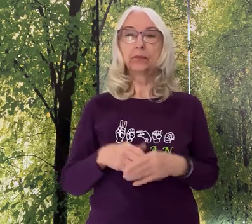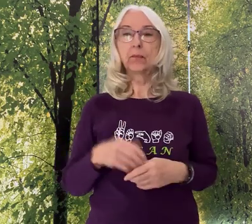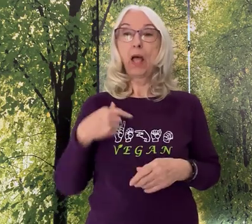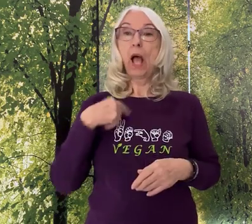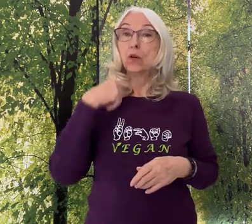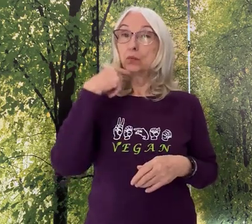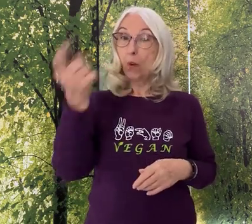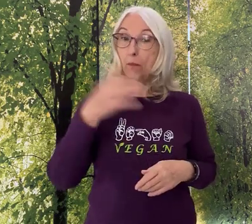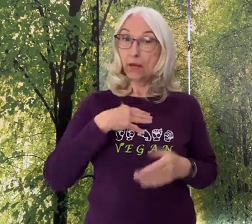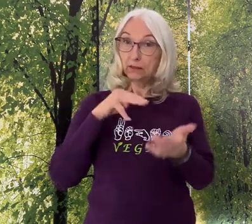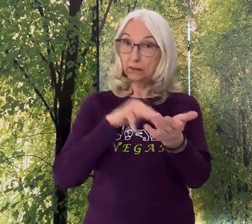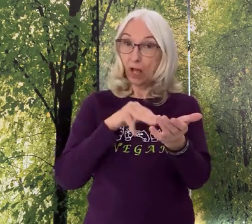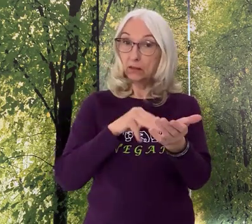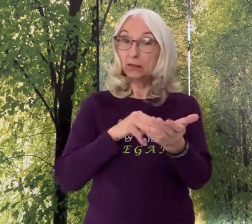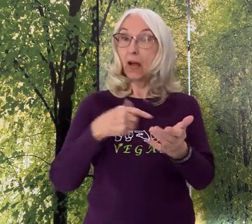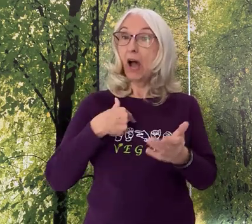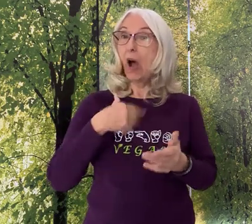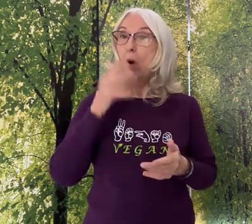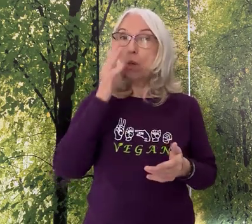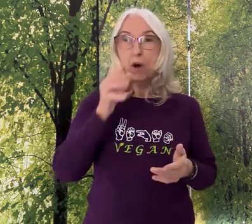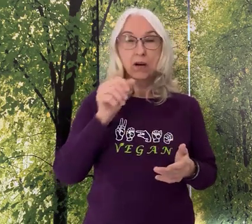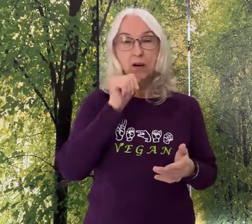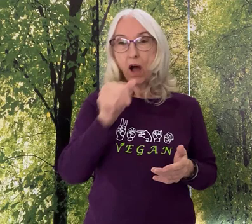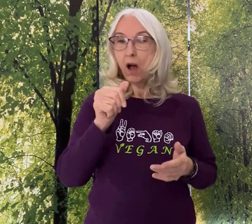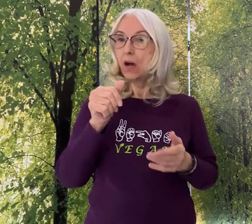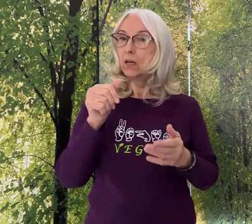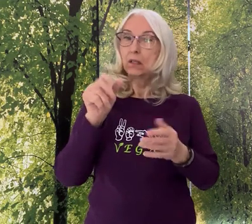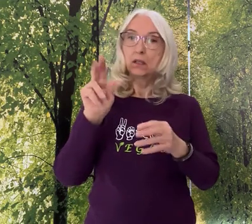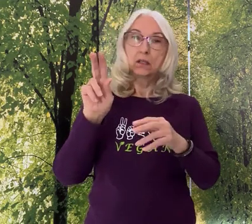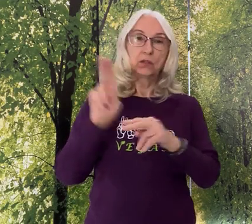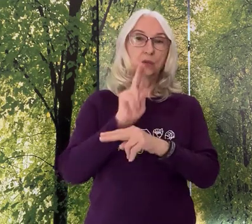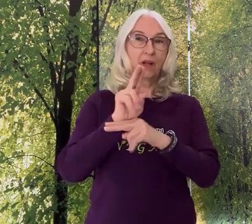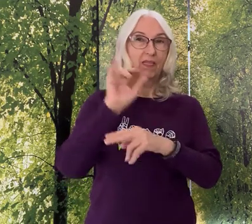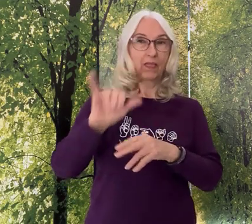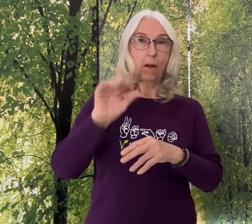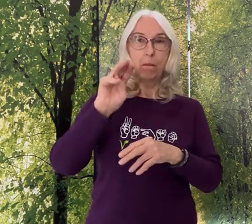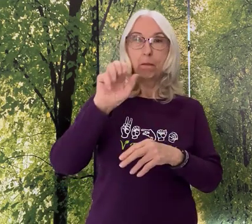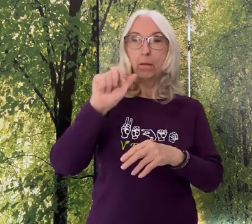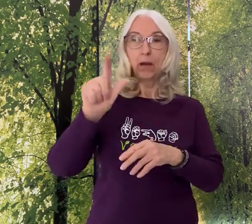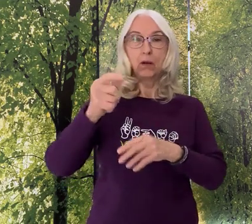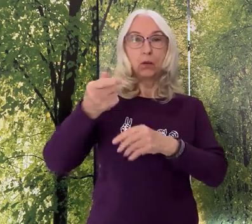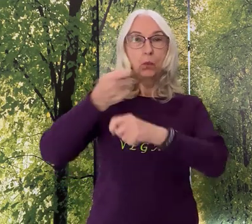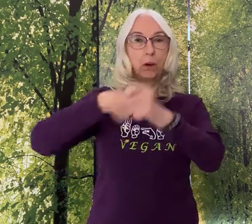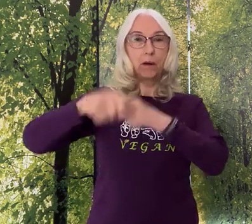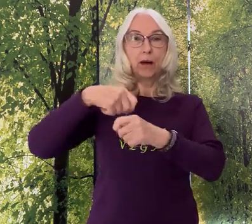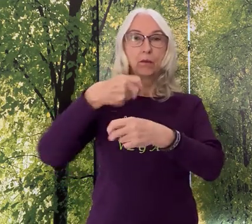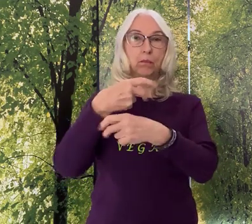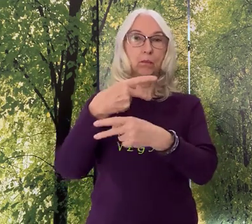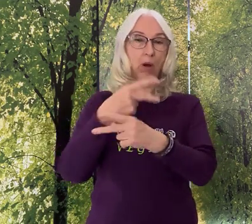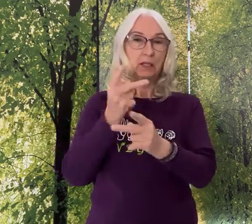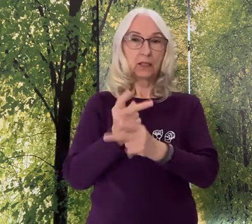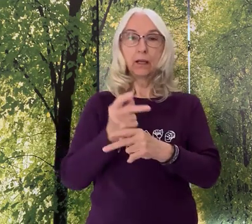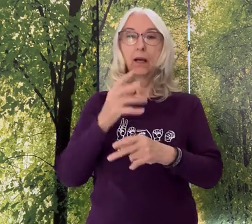I told my doctor that I would no longer be using the meal replacement products and